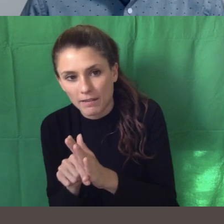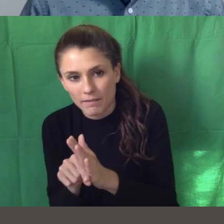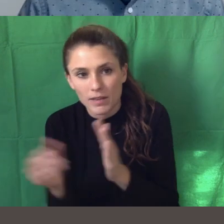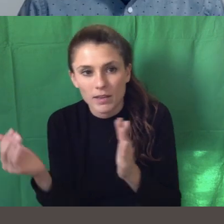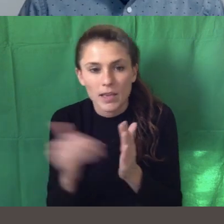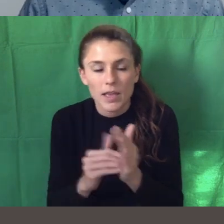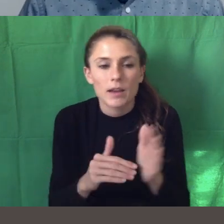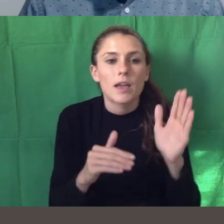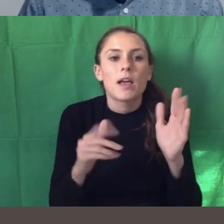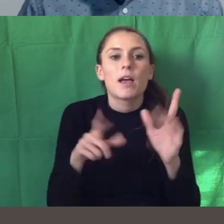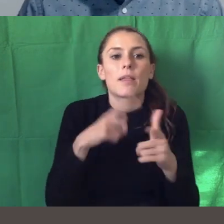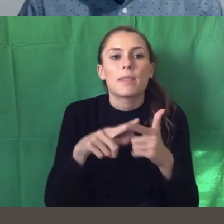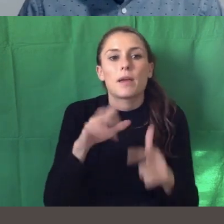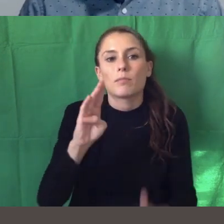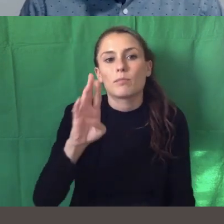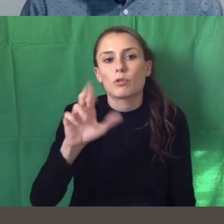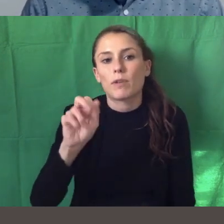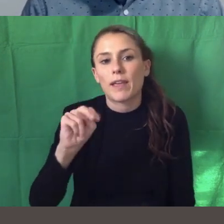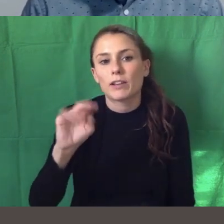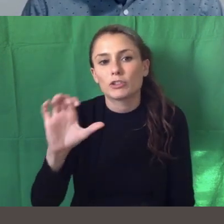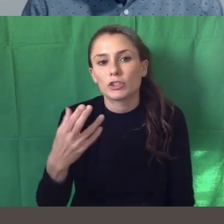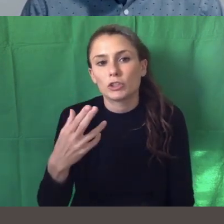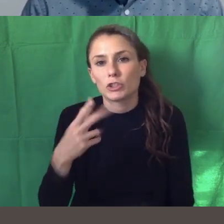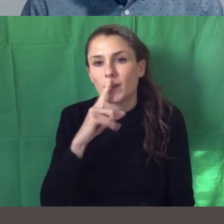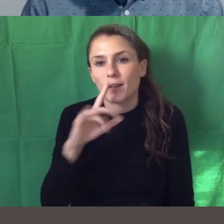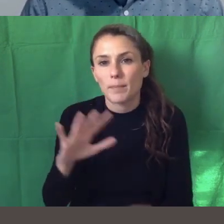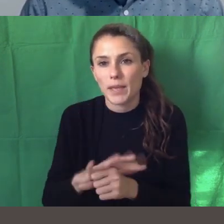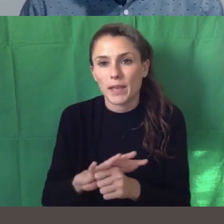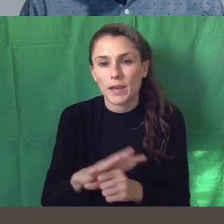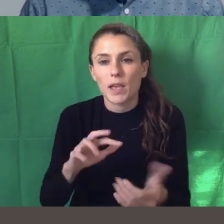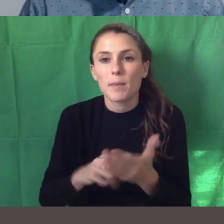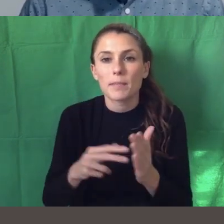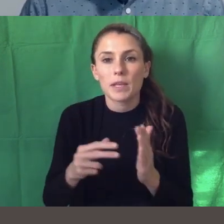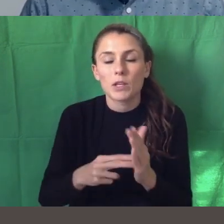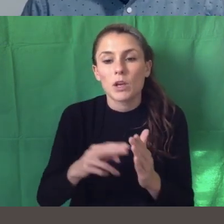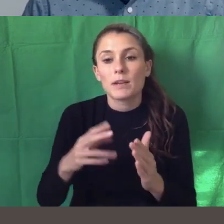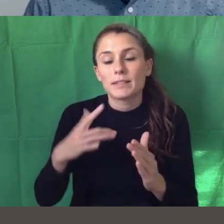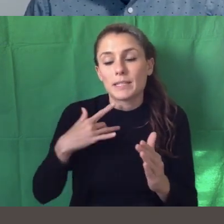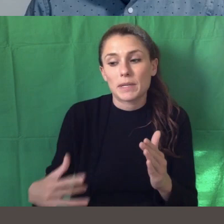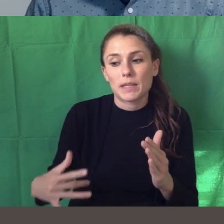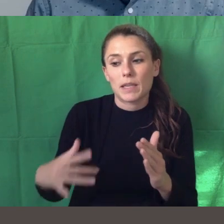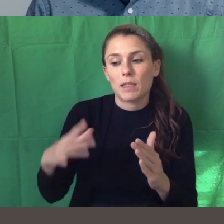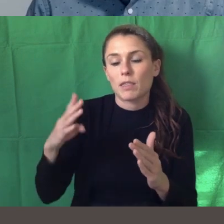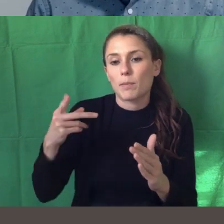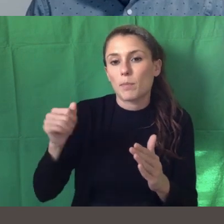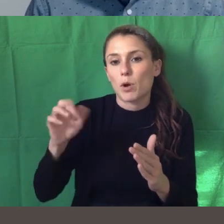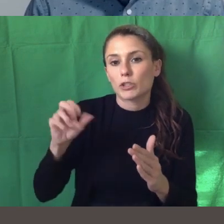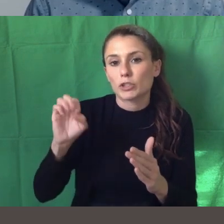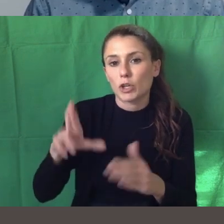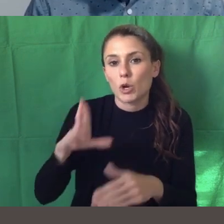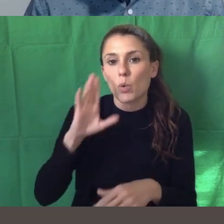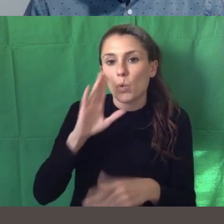And this thing called branch commit, where normally the parser will try all possible combinations,